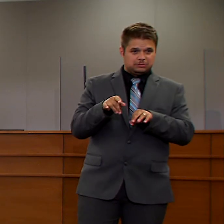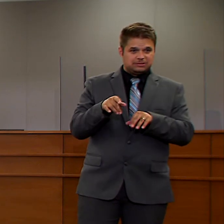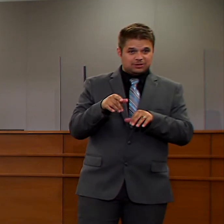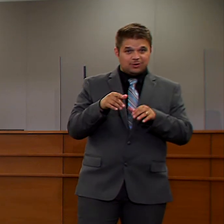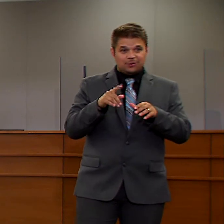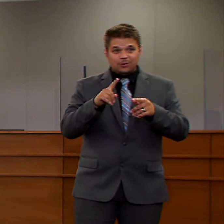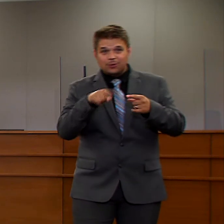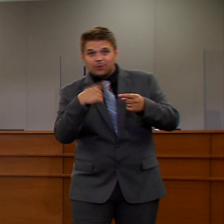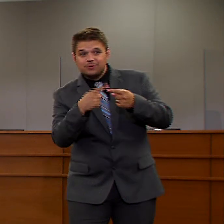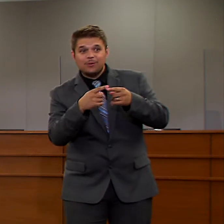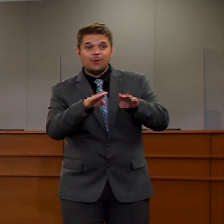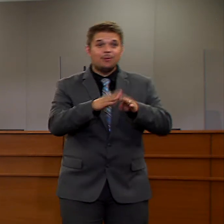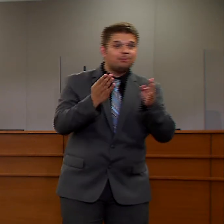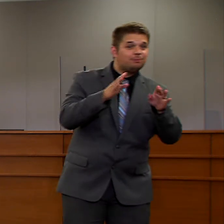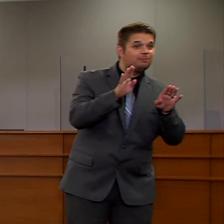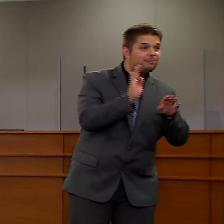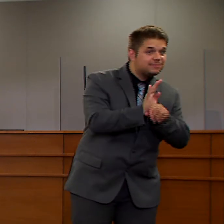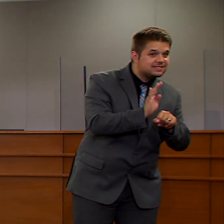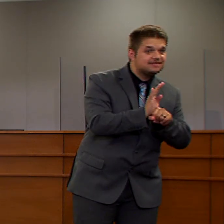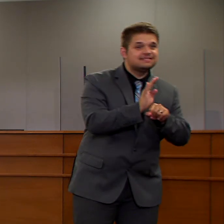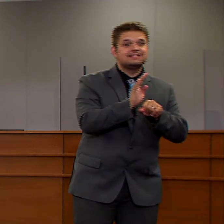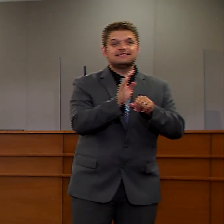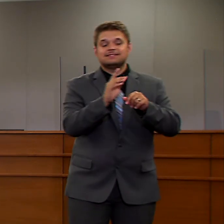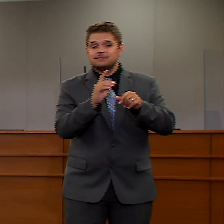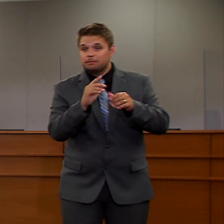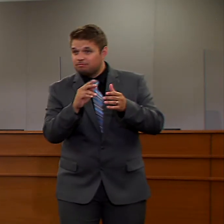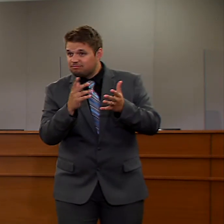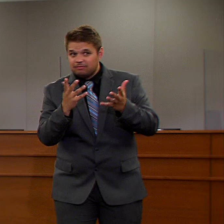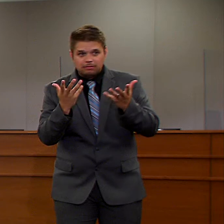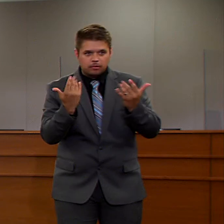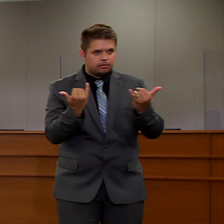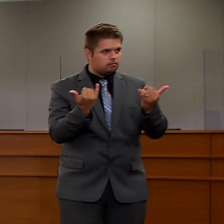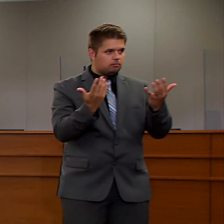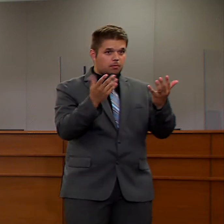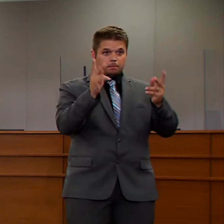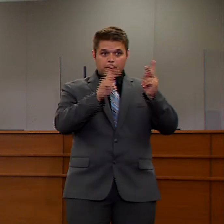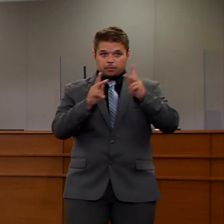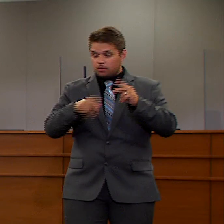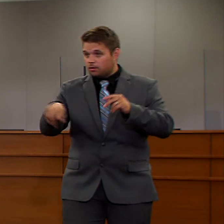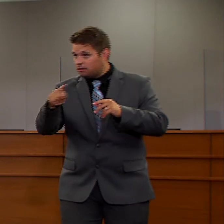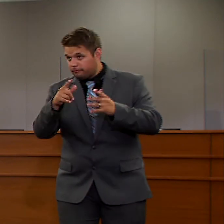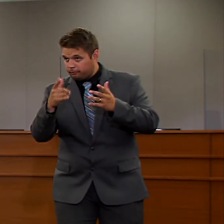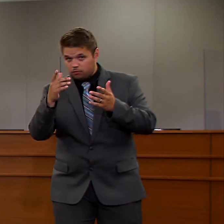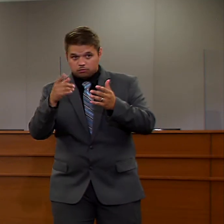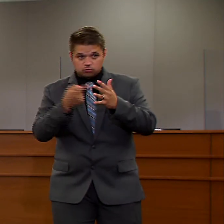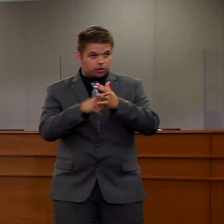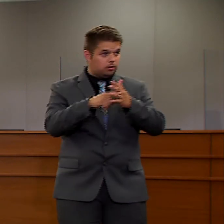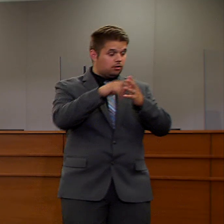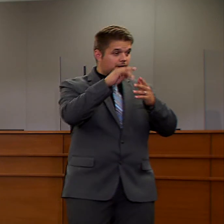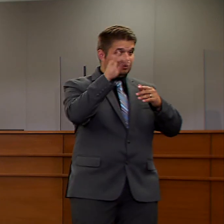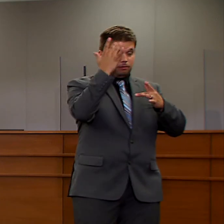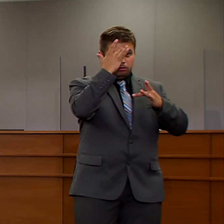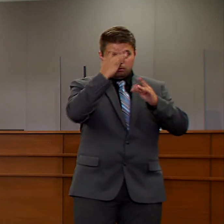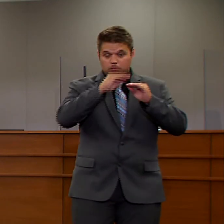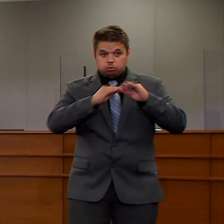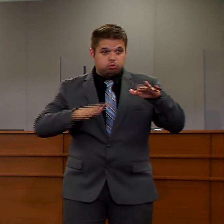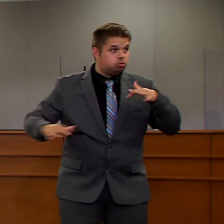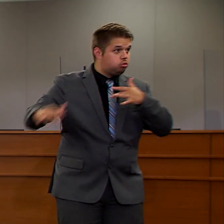resulted in a spike of infection rates and the new restrictions and mask requirements are in